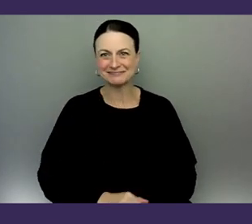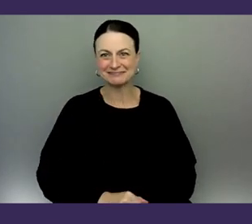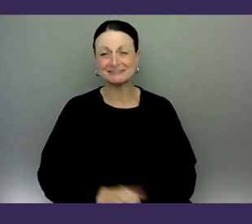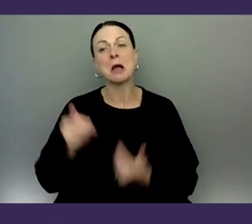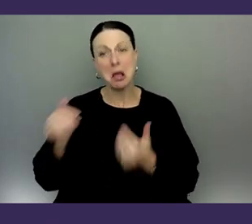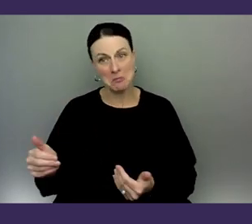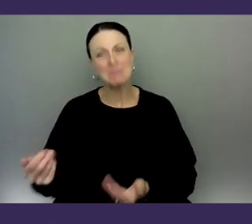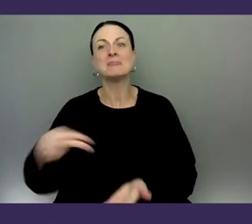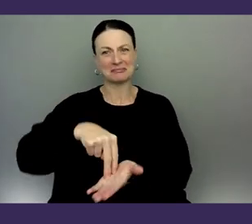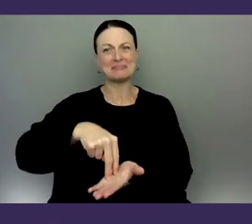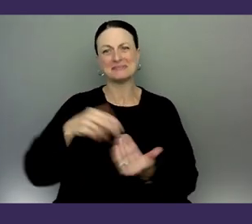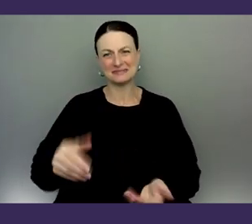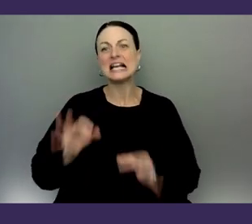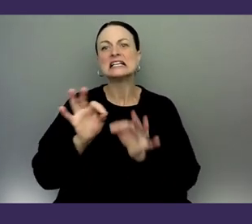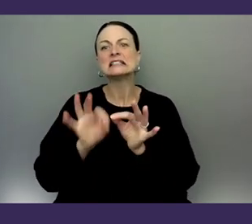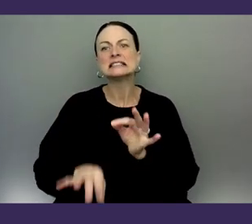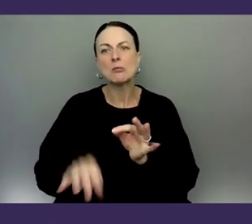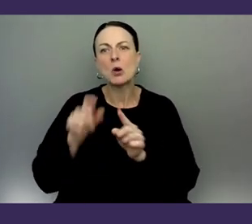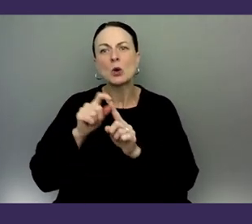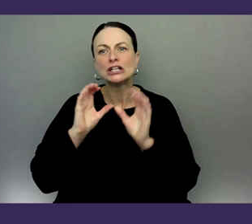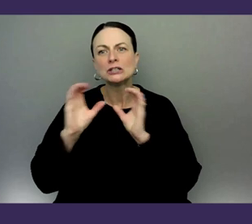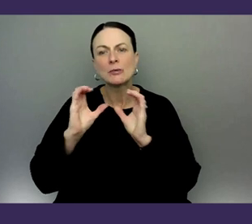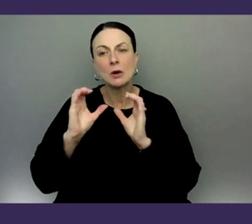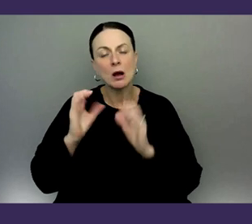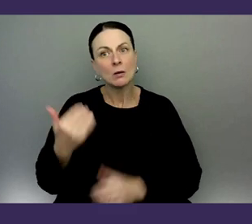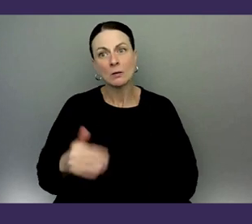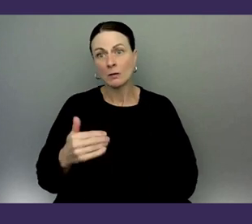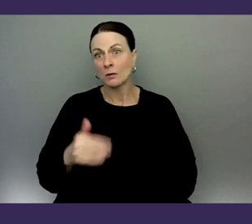As I said, simple words of communication has also helped us